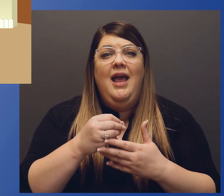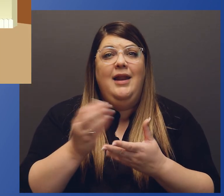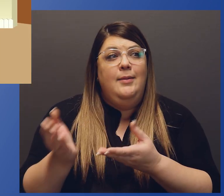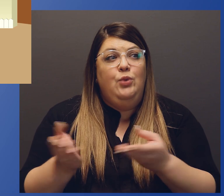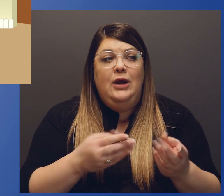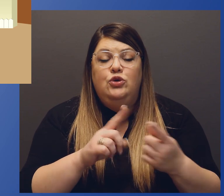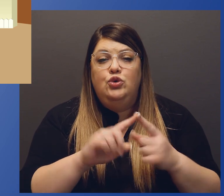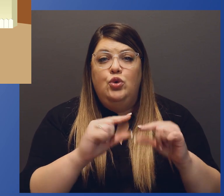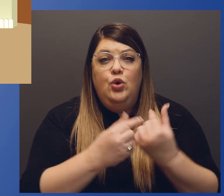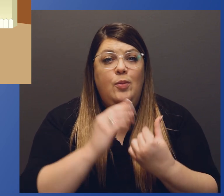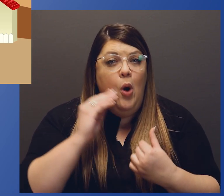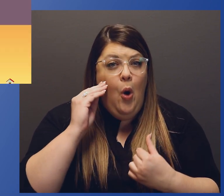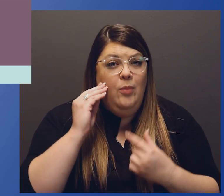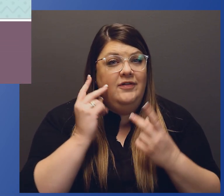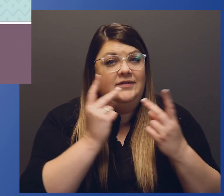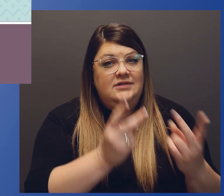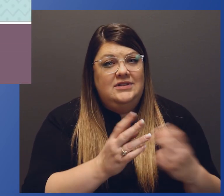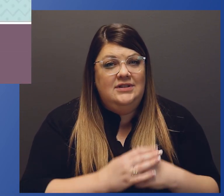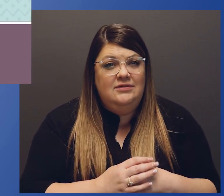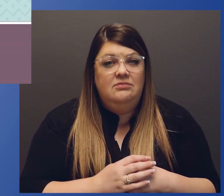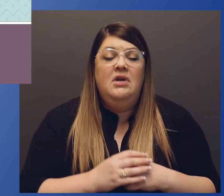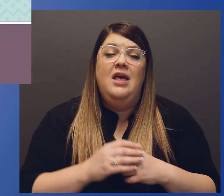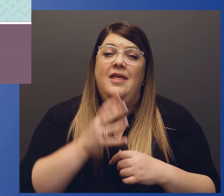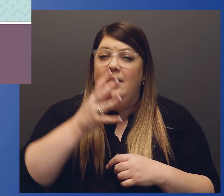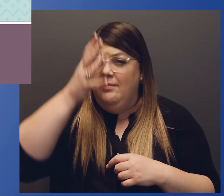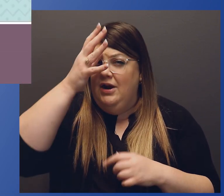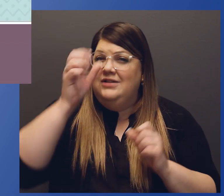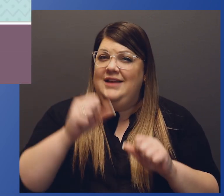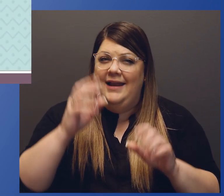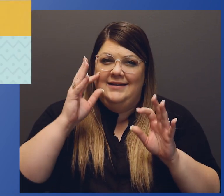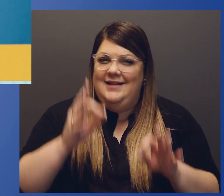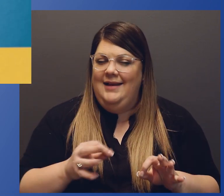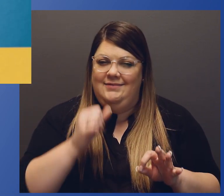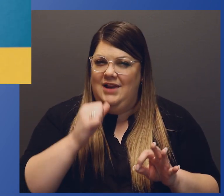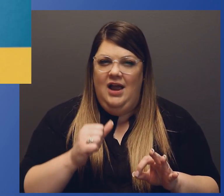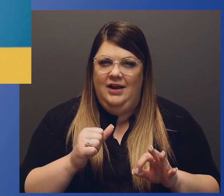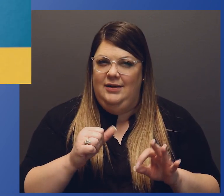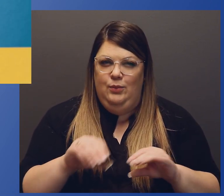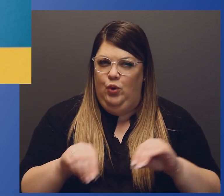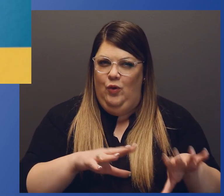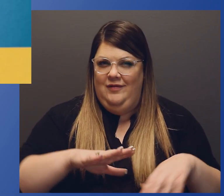These examples show the difference between wants and needs. In both examples, the needed service,